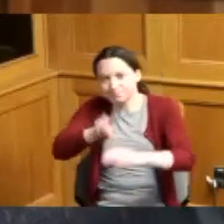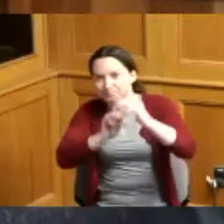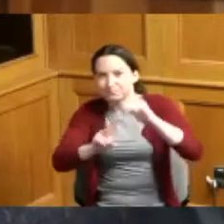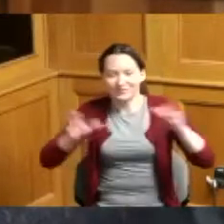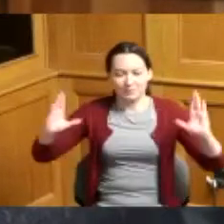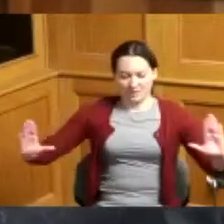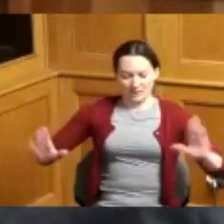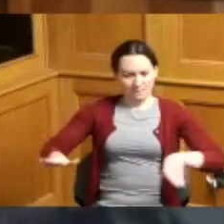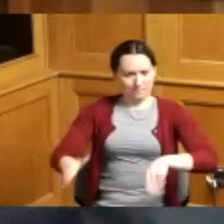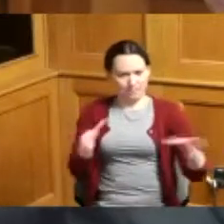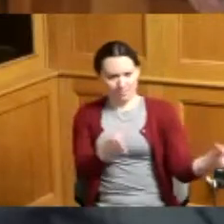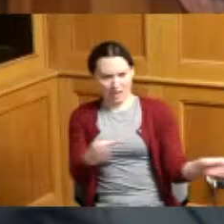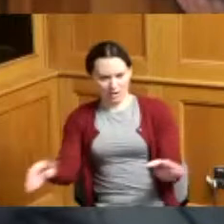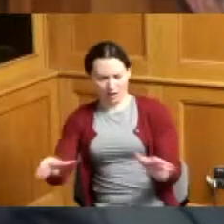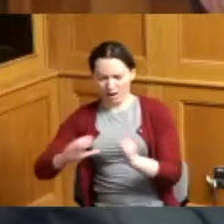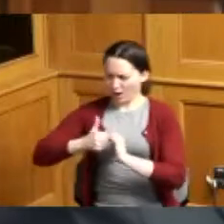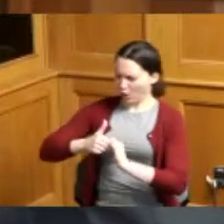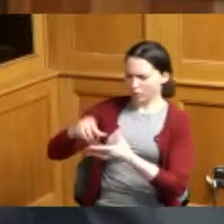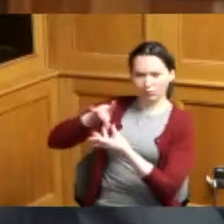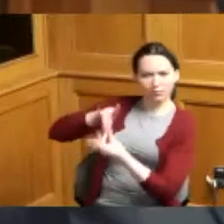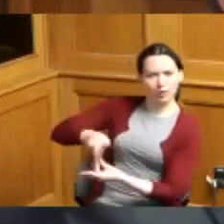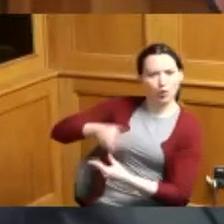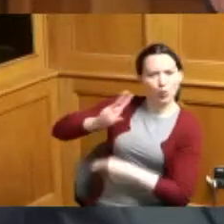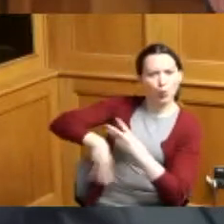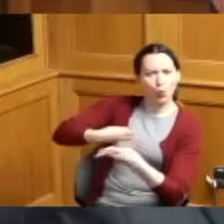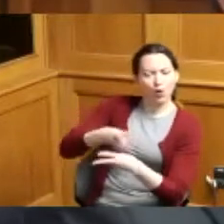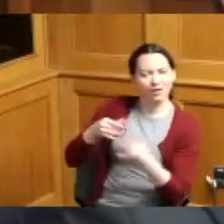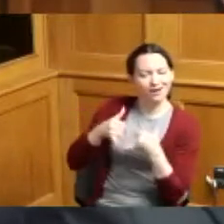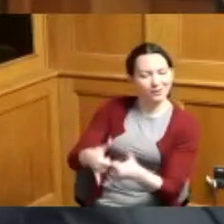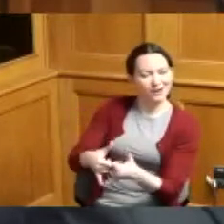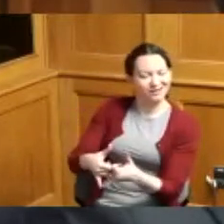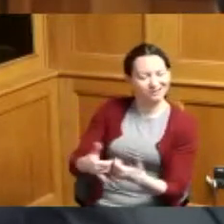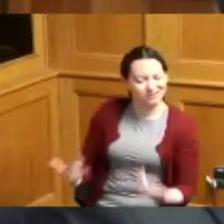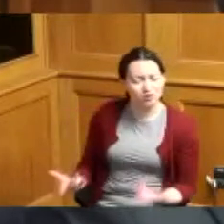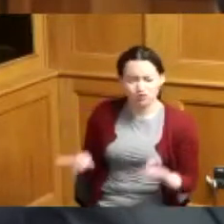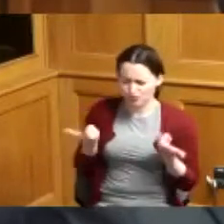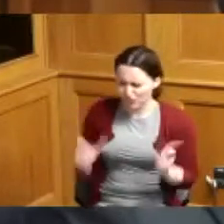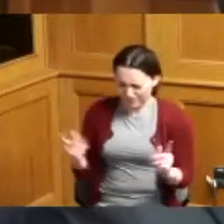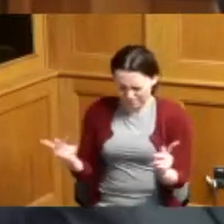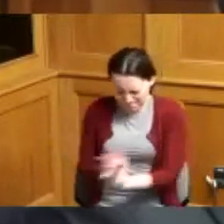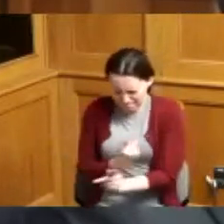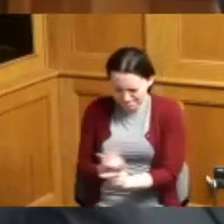and then how it reflects on the World Cup and so we're trying to build this crosswalk